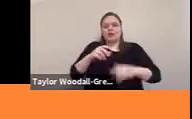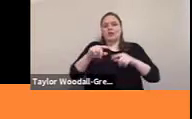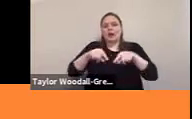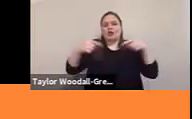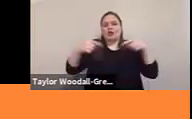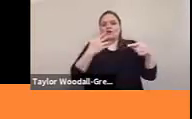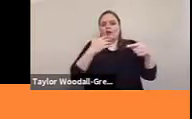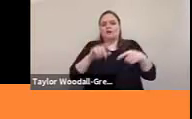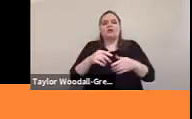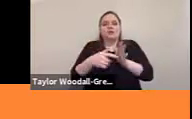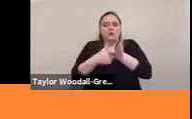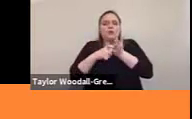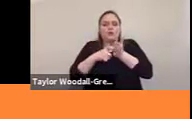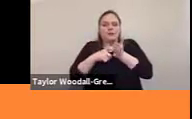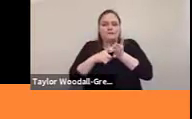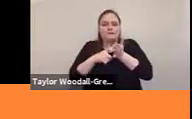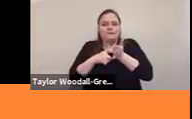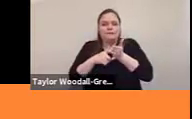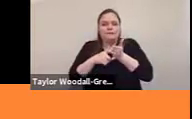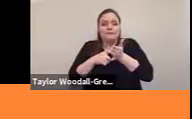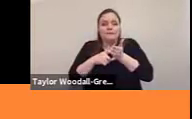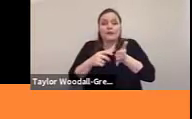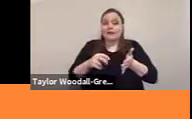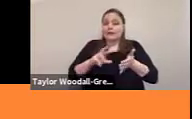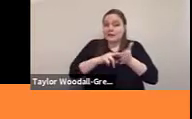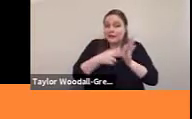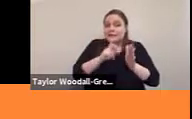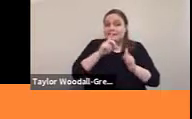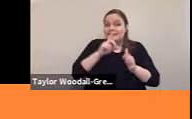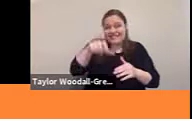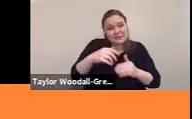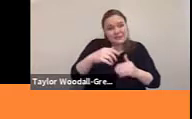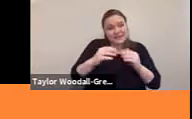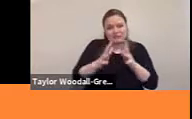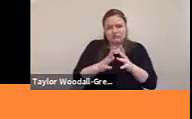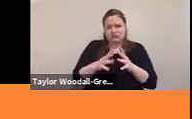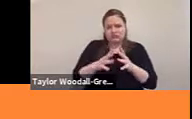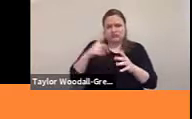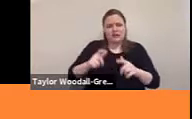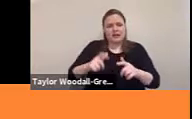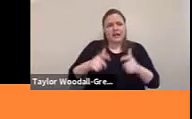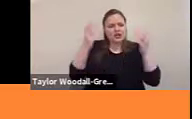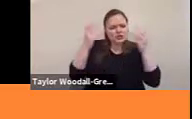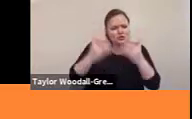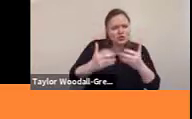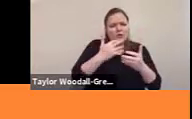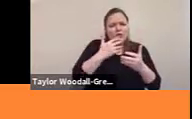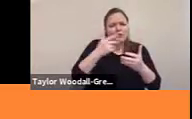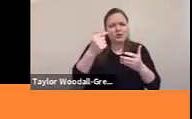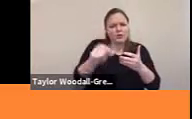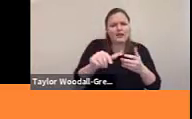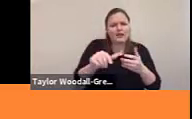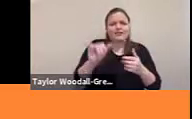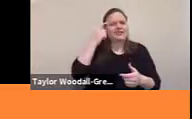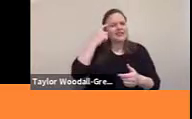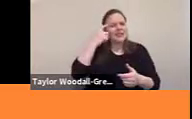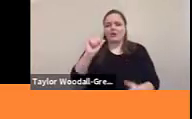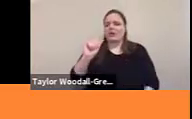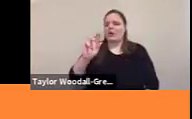It would actually have to be a much different, darker hue of green, like an army green, and that would have changed my brand color palette